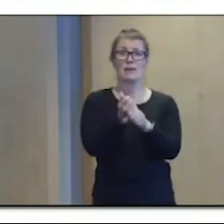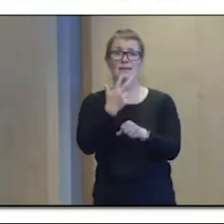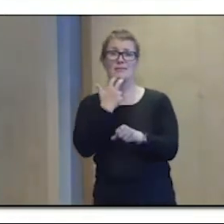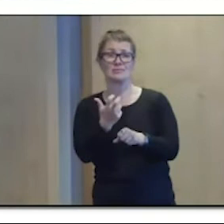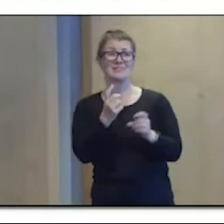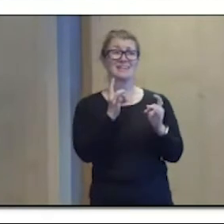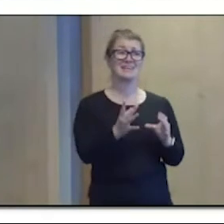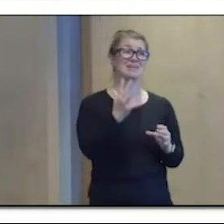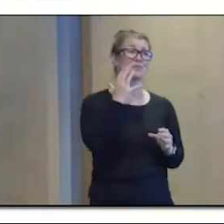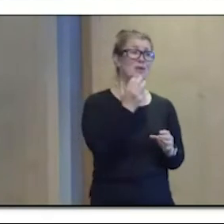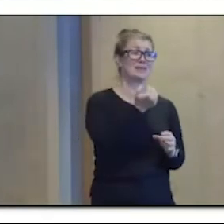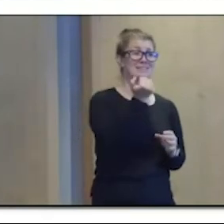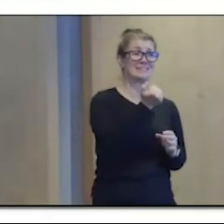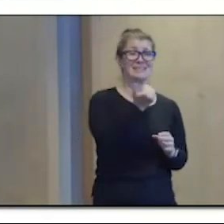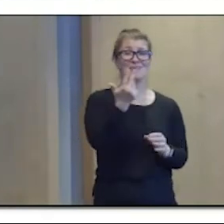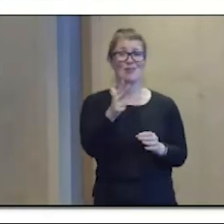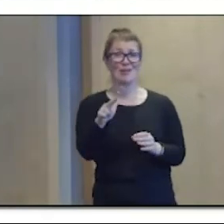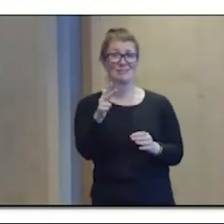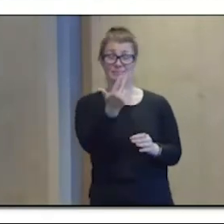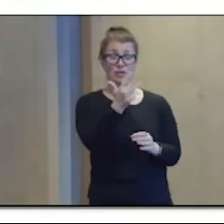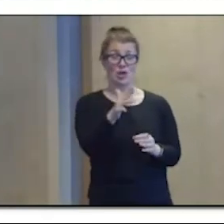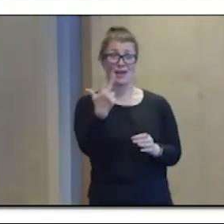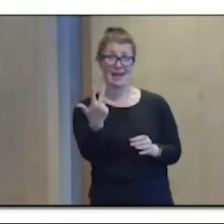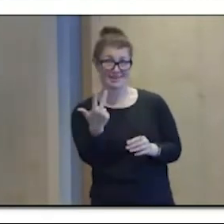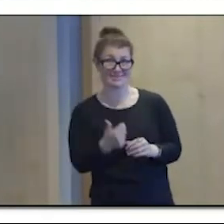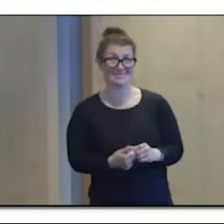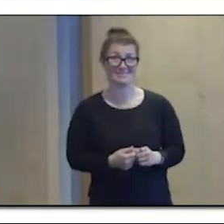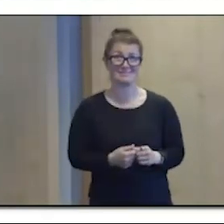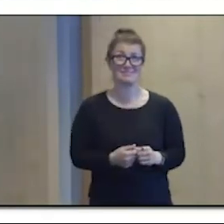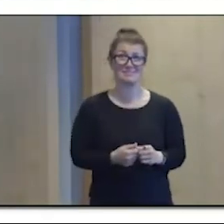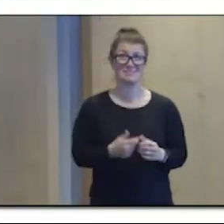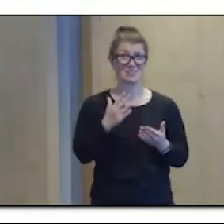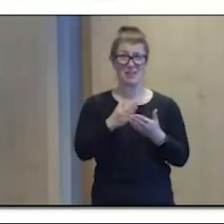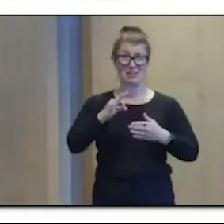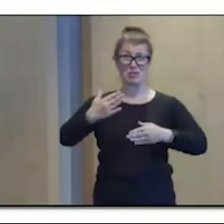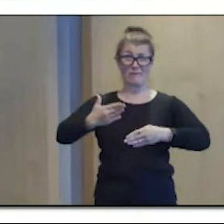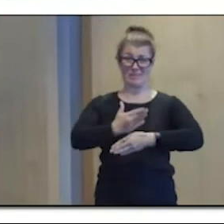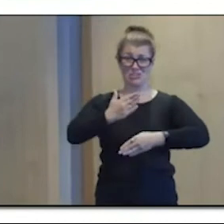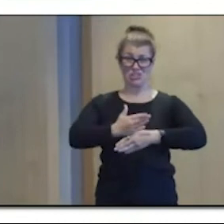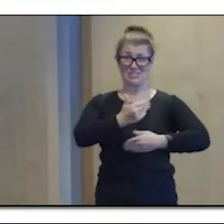so we've been doing it for quite some time. It's not particularly efficient but it's not terribly